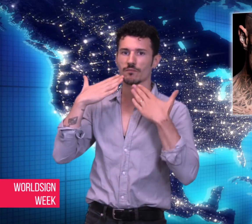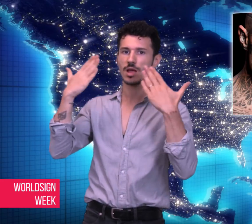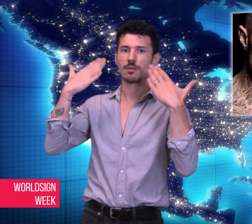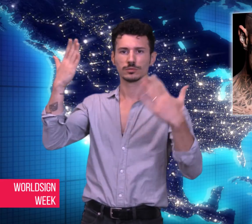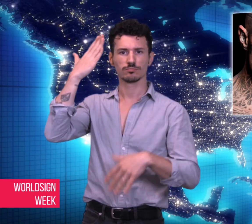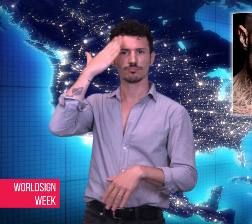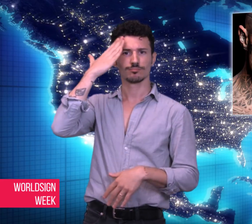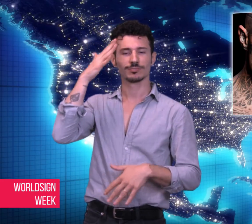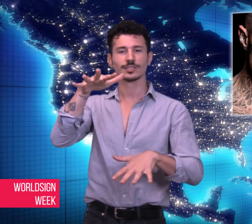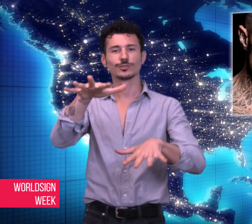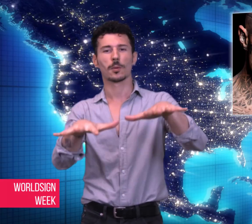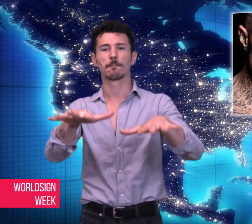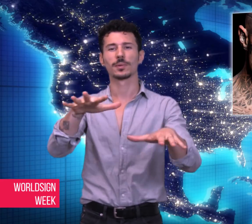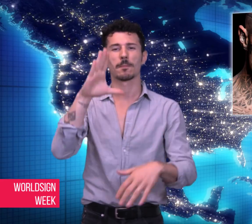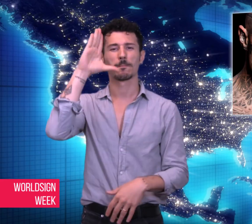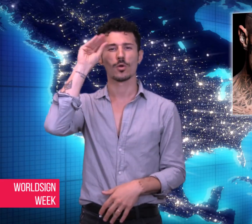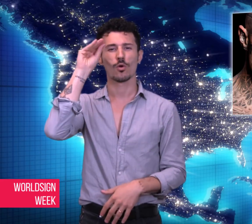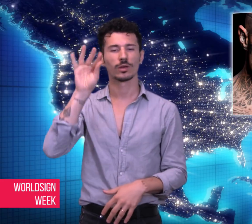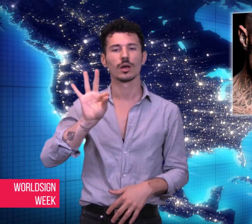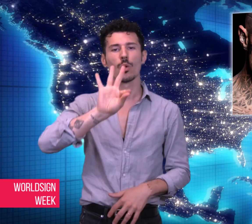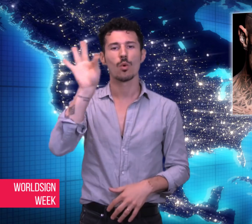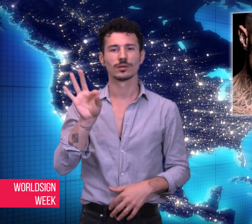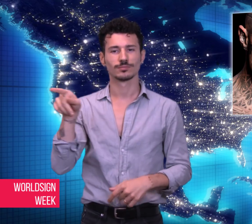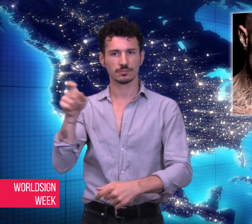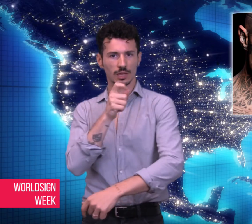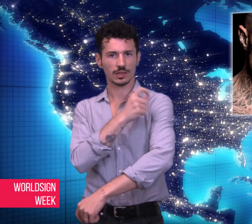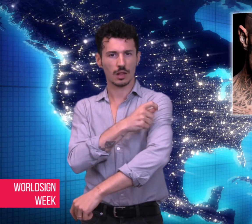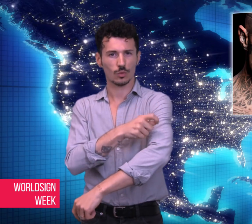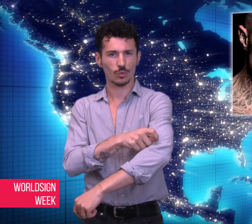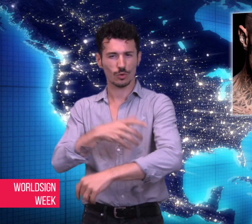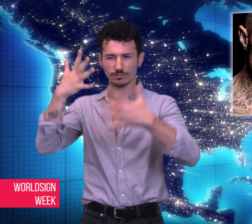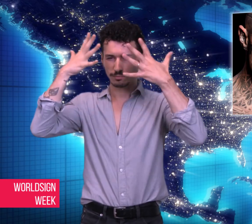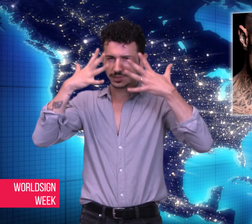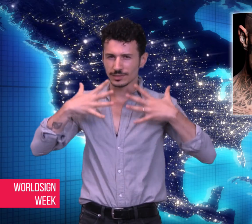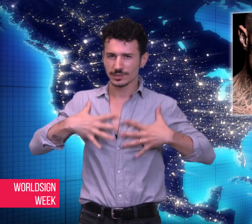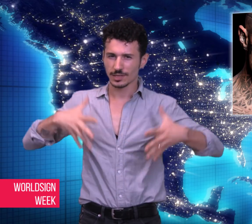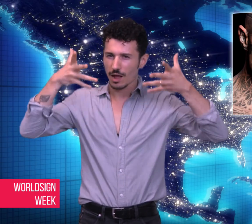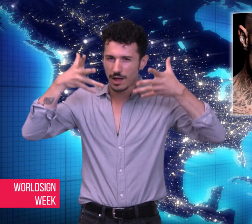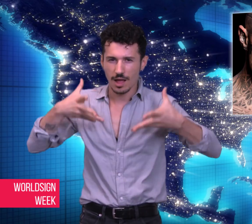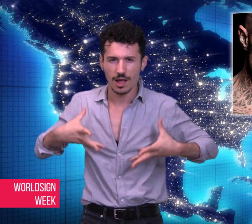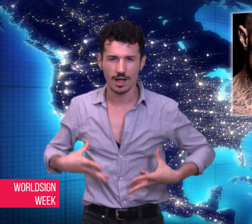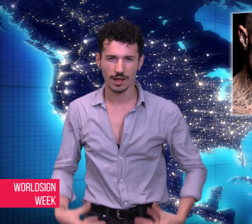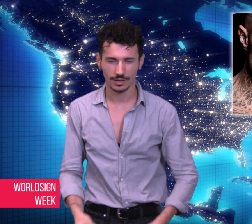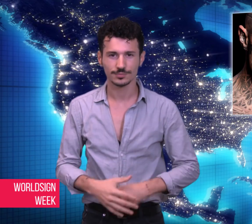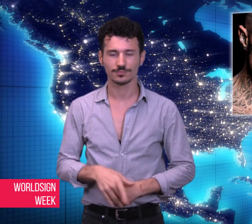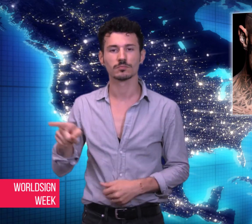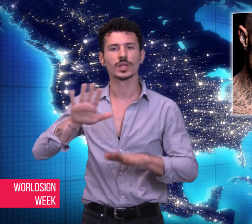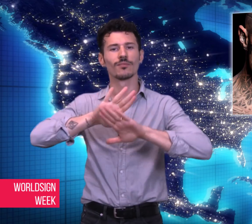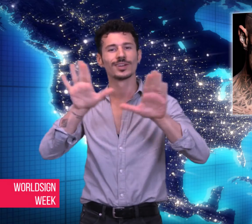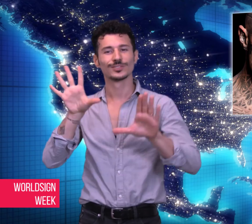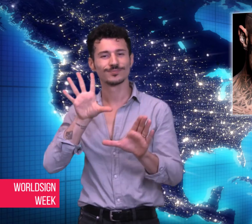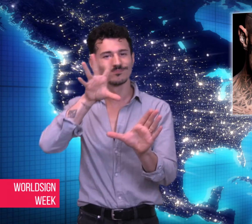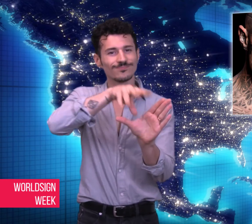Zombie Boy for his head-to-toe tattoos and participation in the Lady Gaga